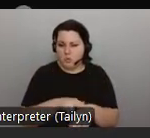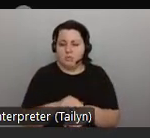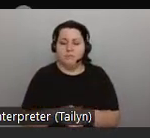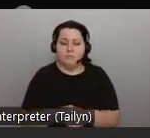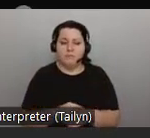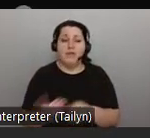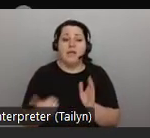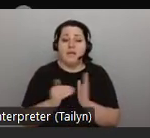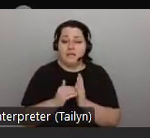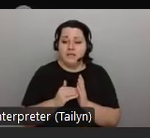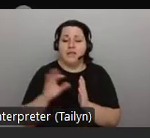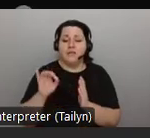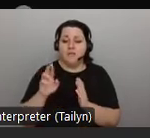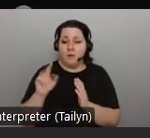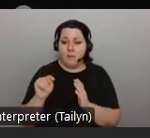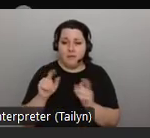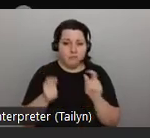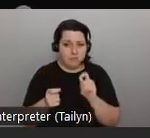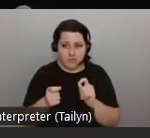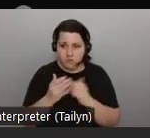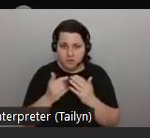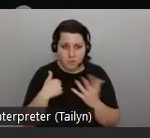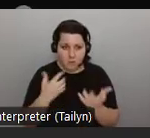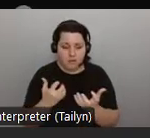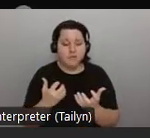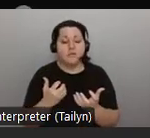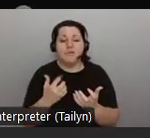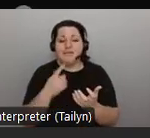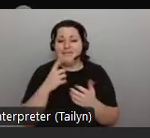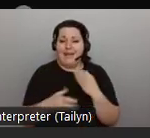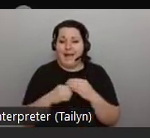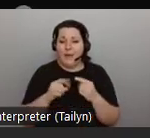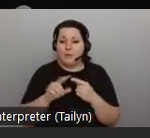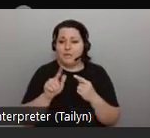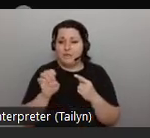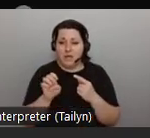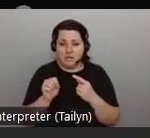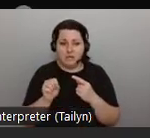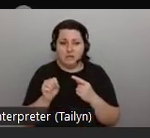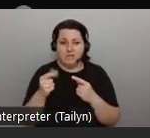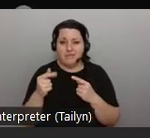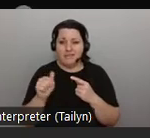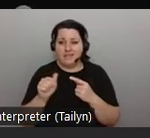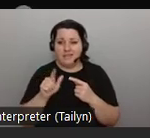style for following paragraph, it will change it to the style for the next paragraph. So, in this case, after